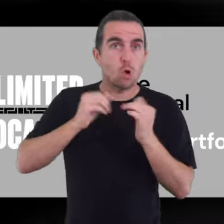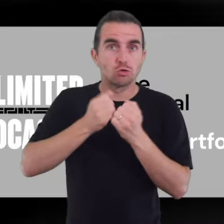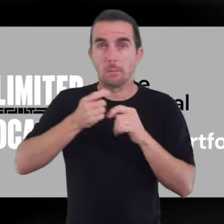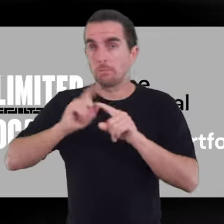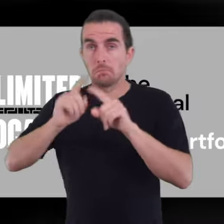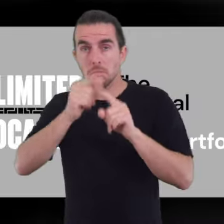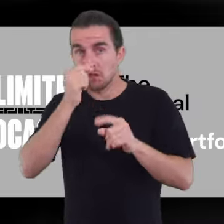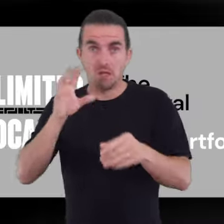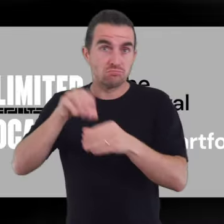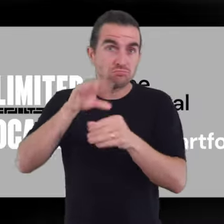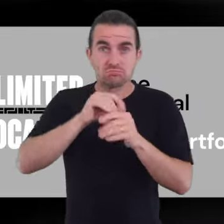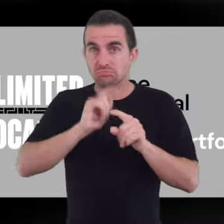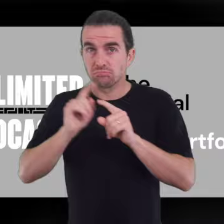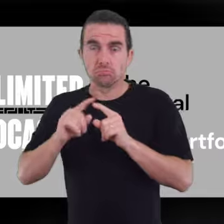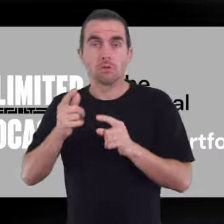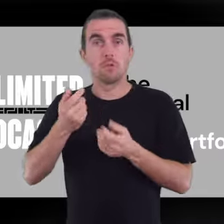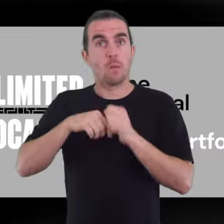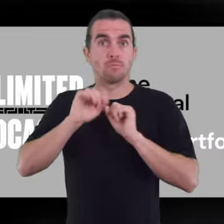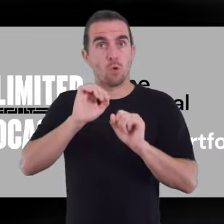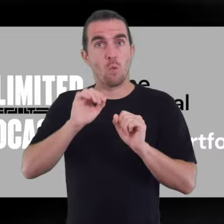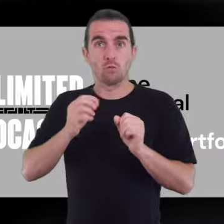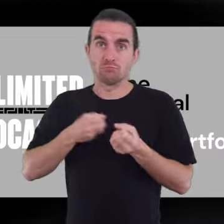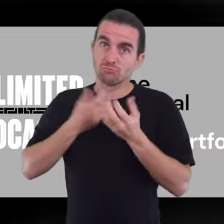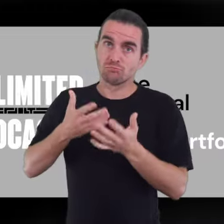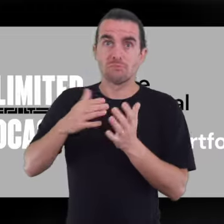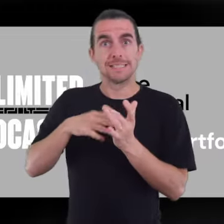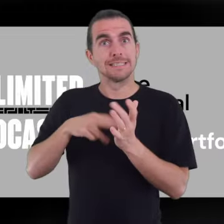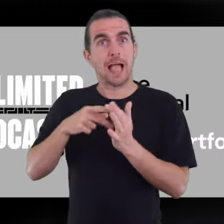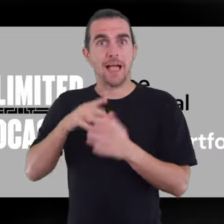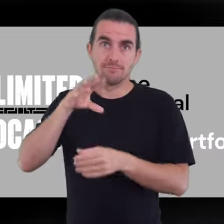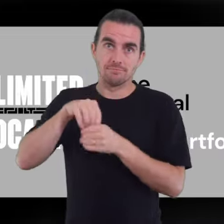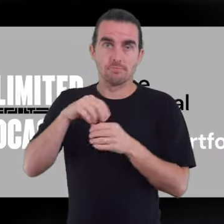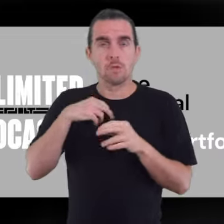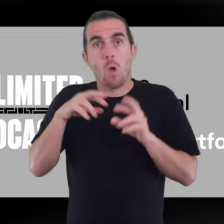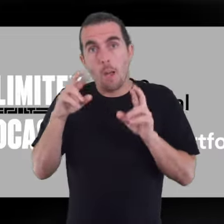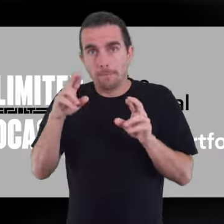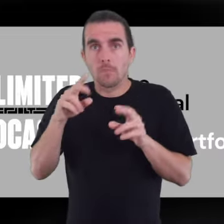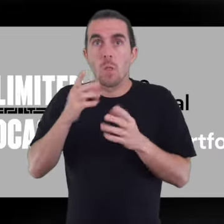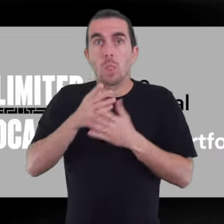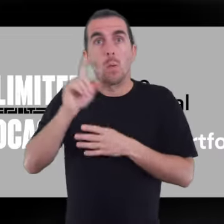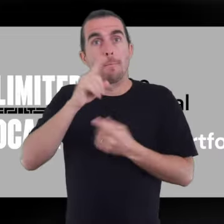how you can contribute your zine to the zine library. So I'm hoping also, that through people engaging with the library,